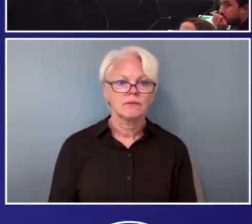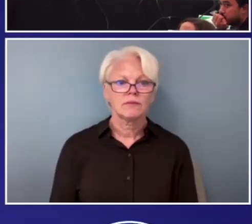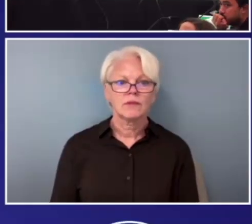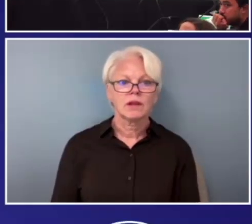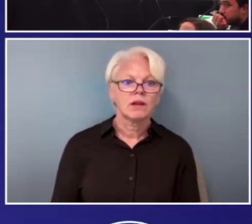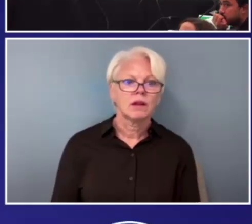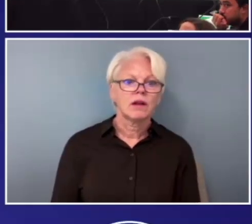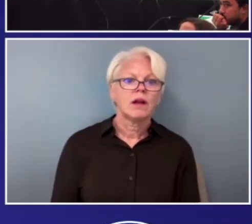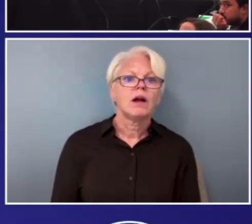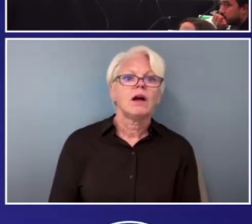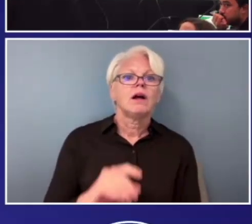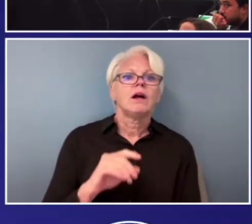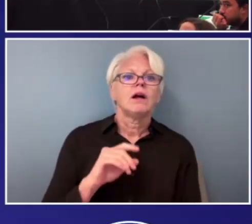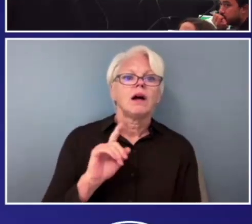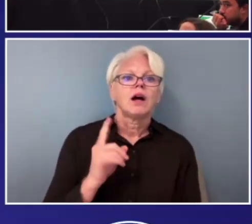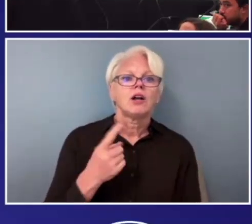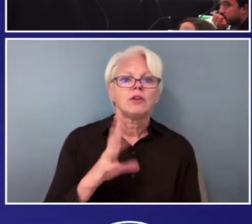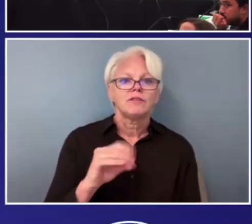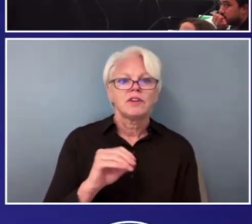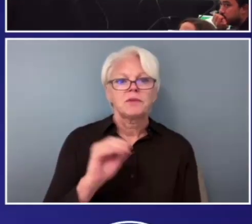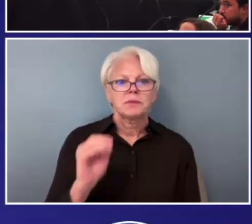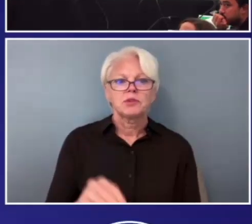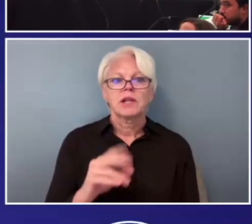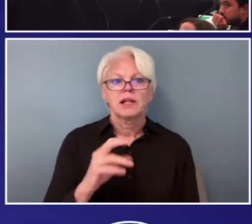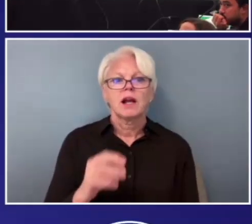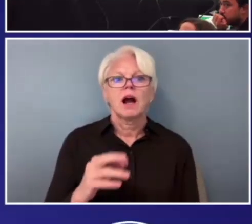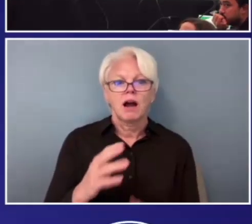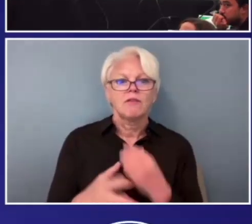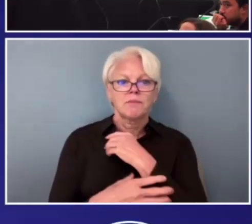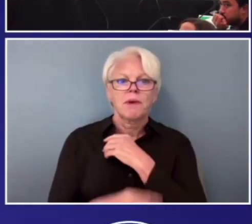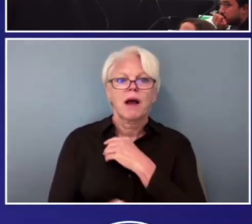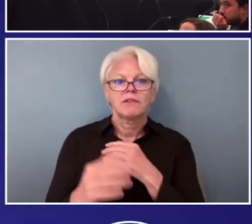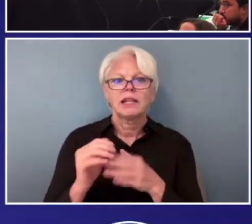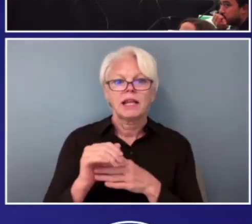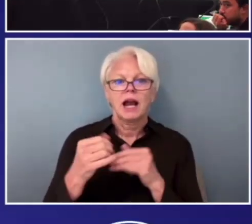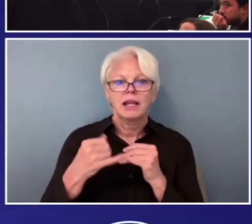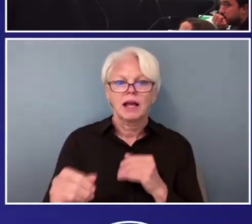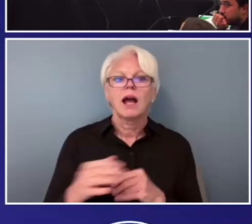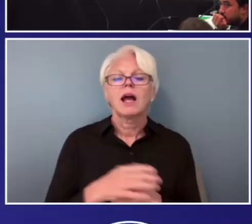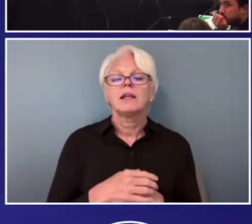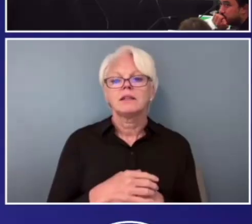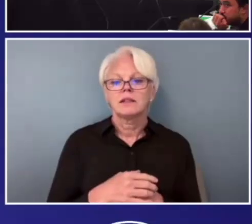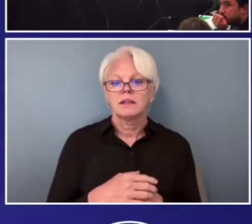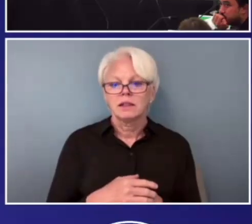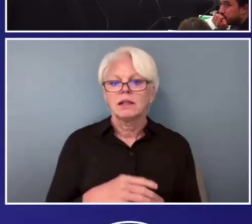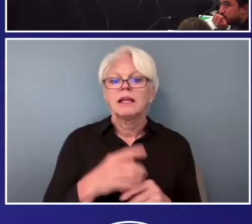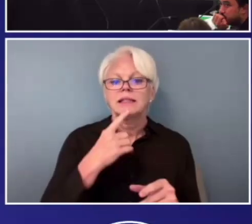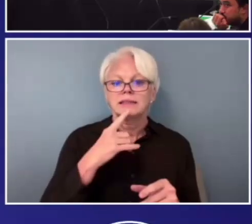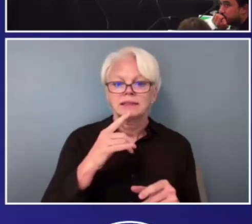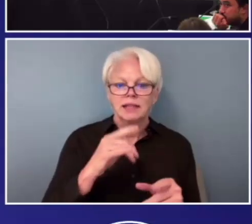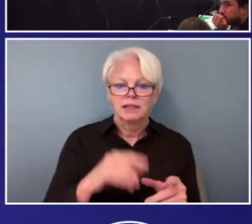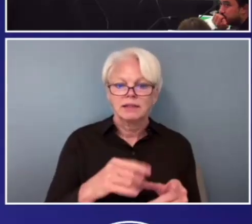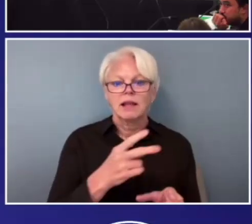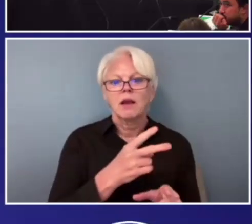guideline under (b)(1), for the Income Based Repayment Plan, a borrower may elect -- we've removed the Income Based Repayment